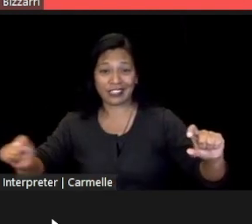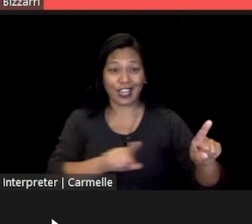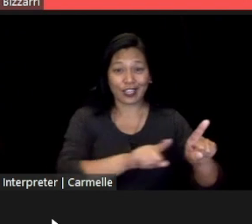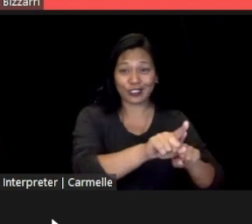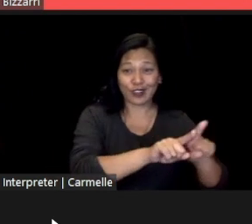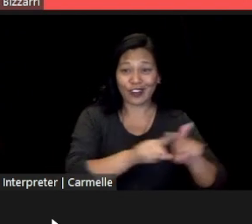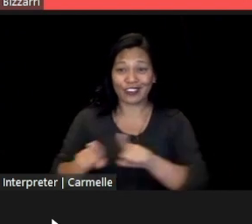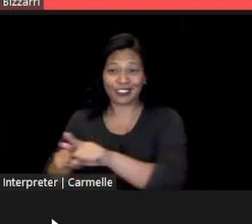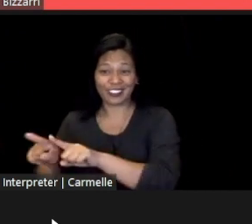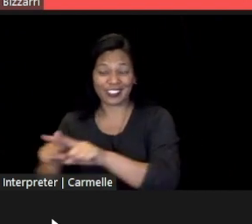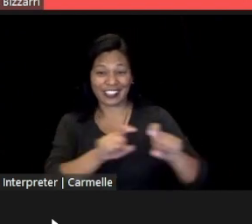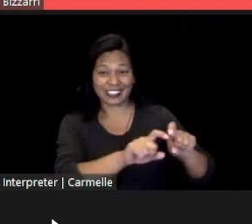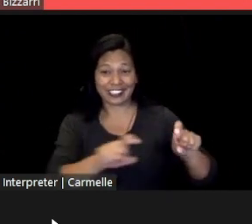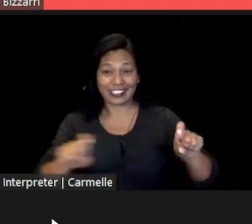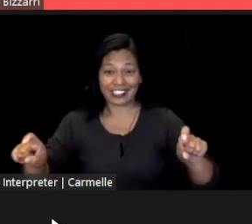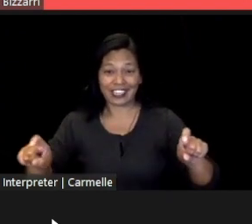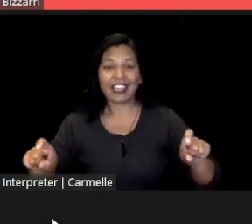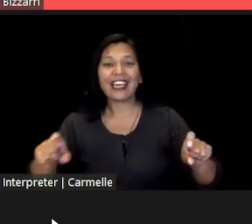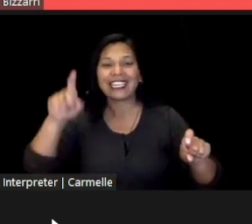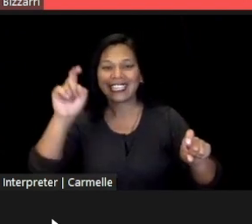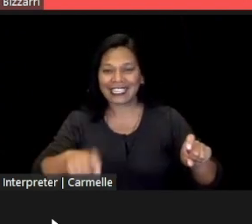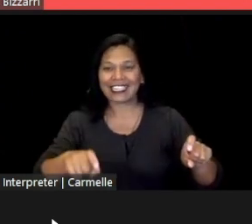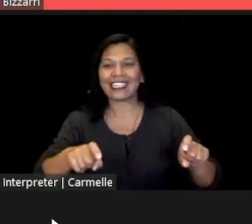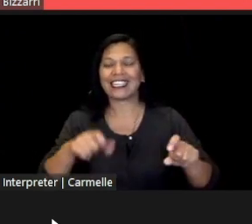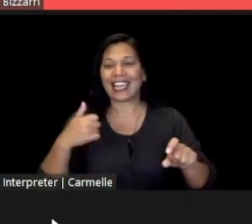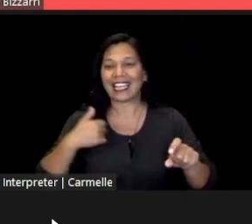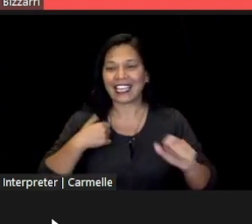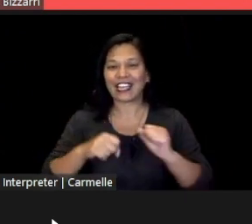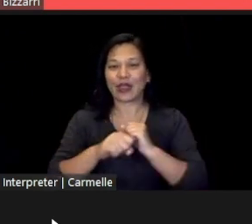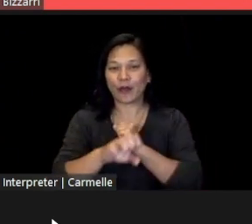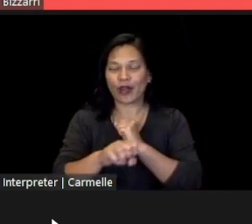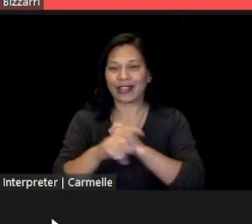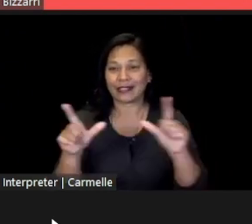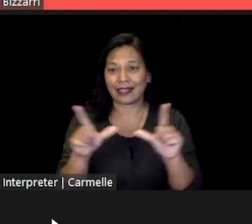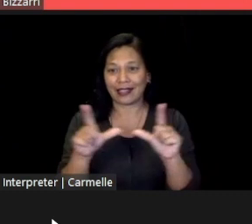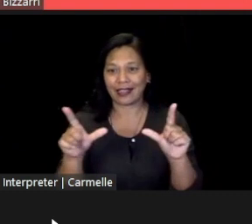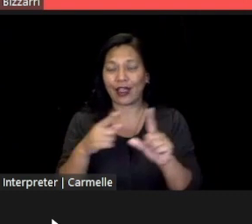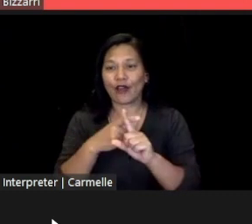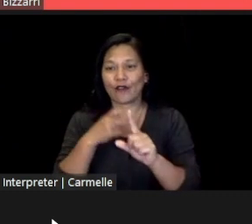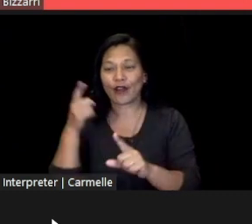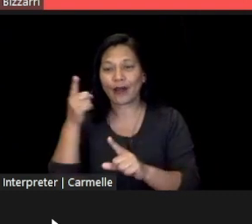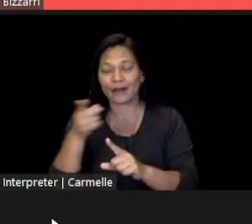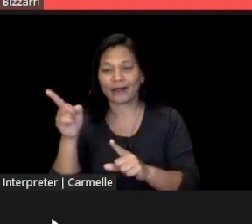At the end of it is you need a broadcast license from a CRTC licensed Canadian broadcaster.